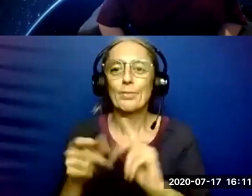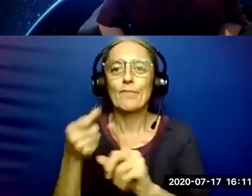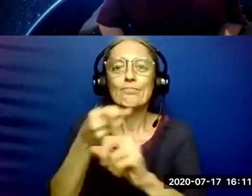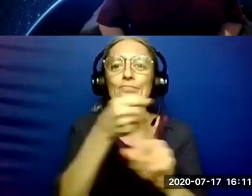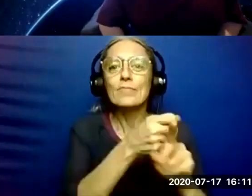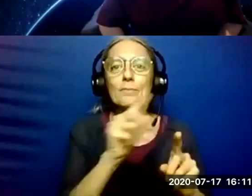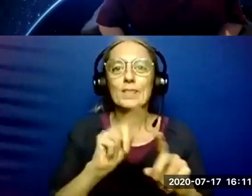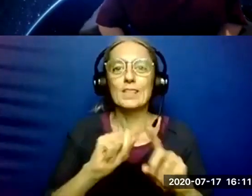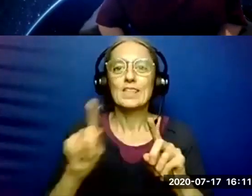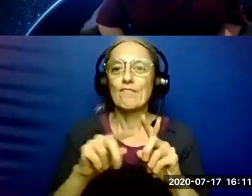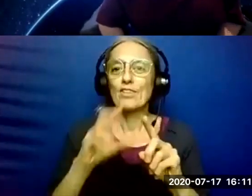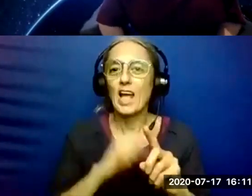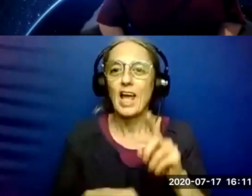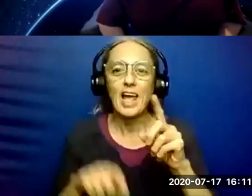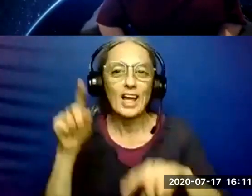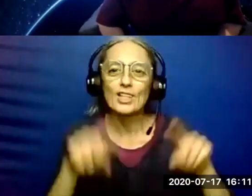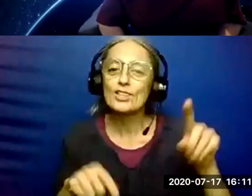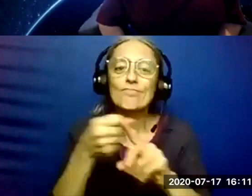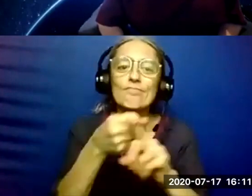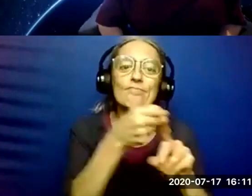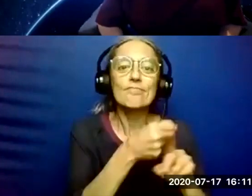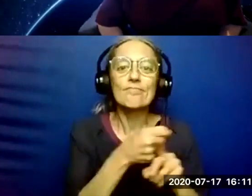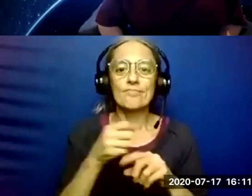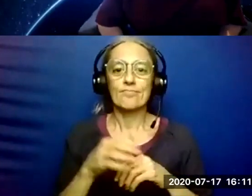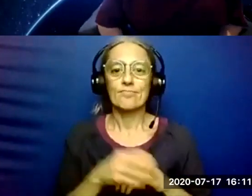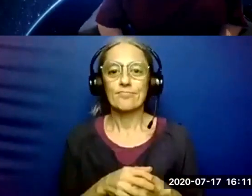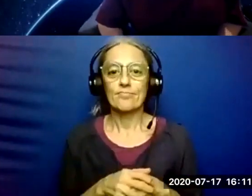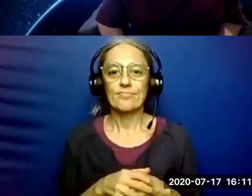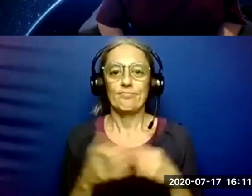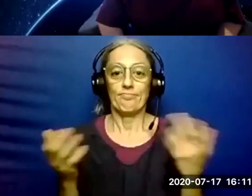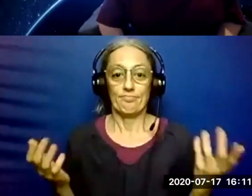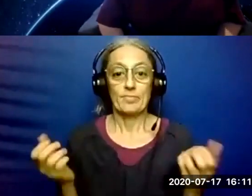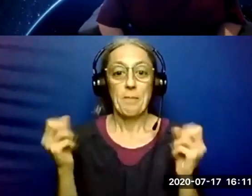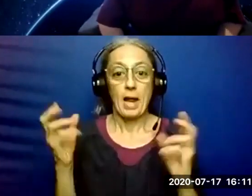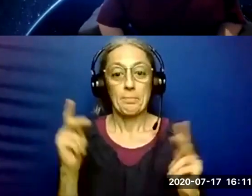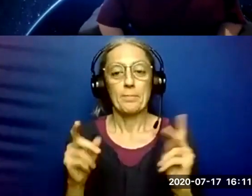could benefit to be an AAC user, frequently